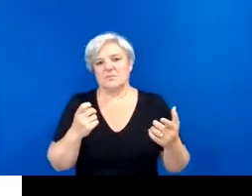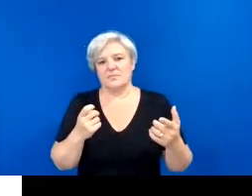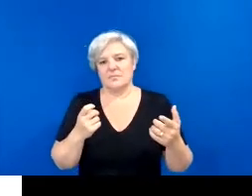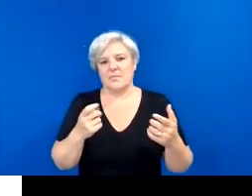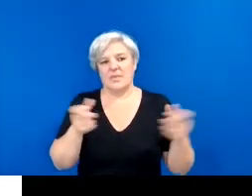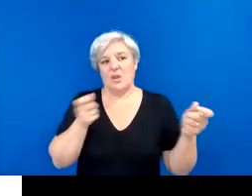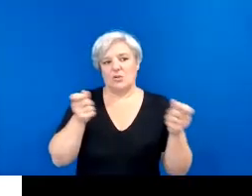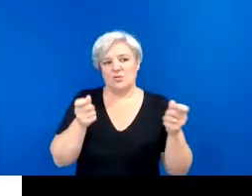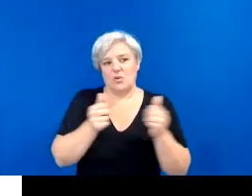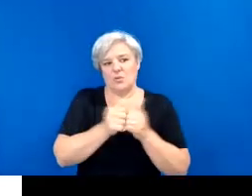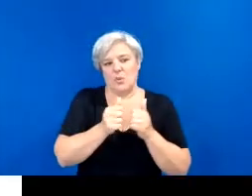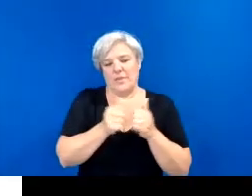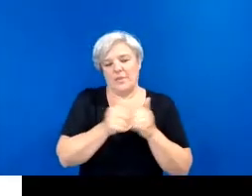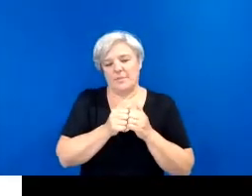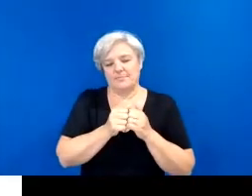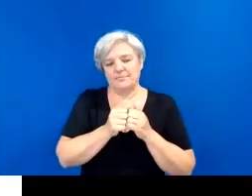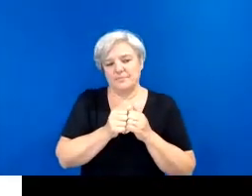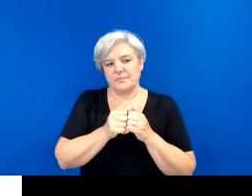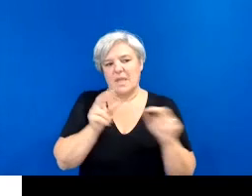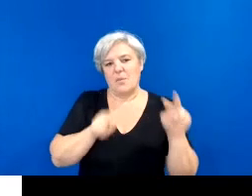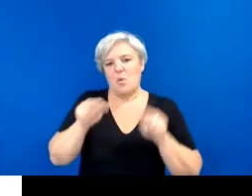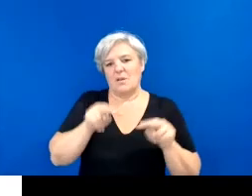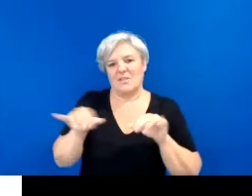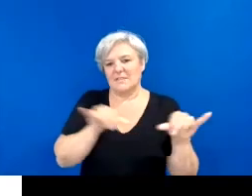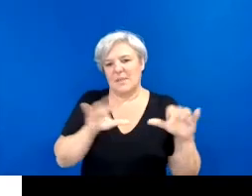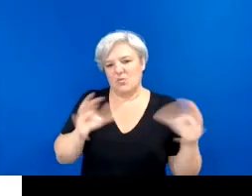by those or monitored by the same group.